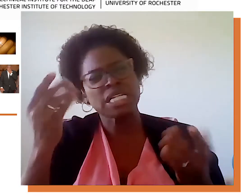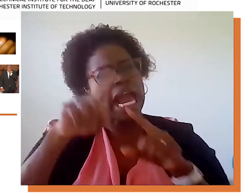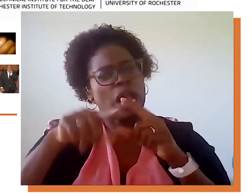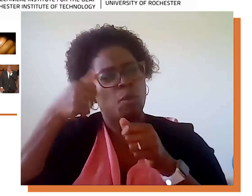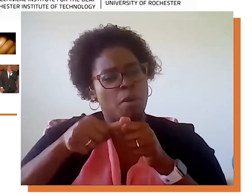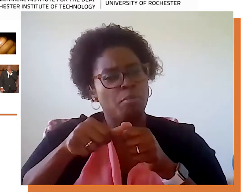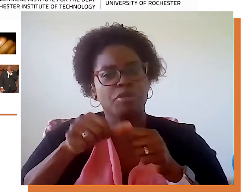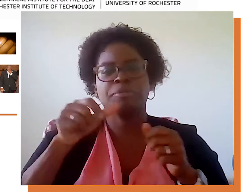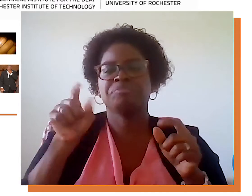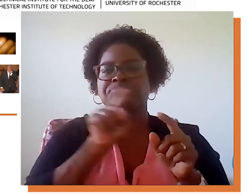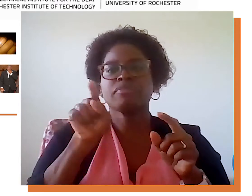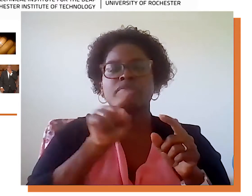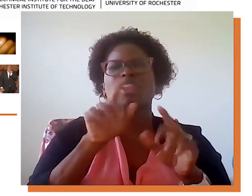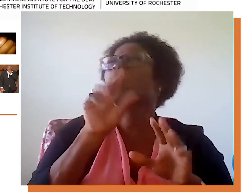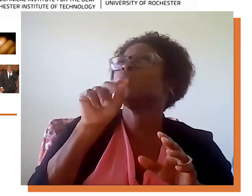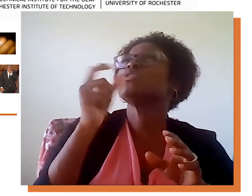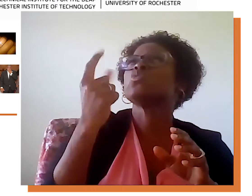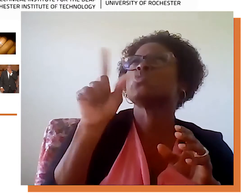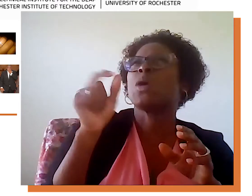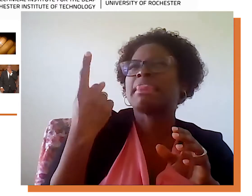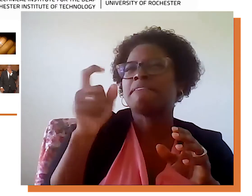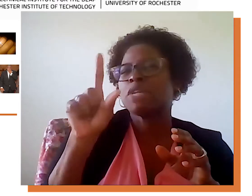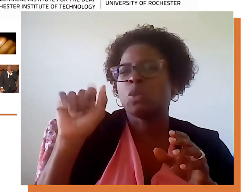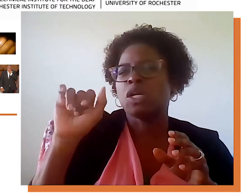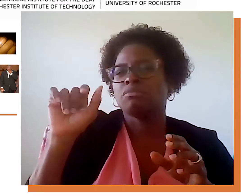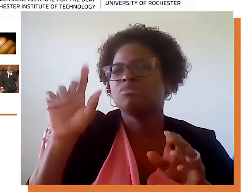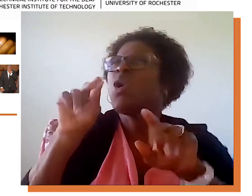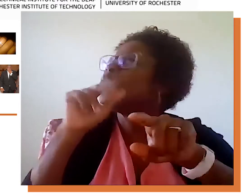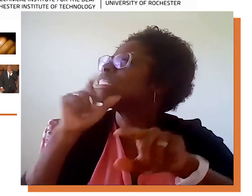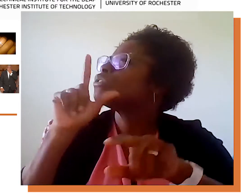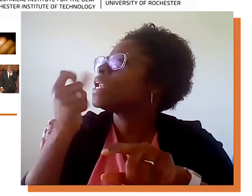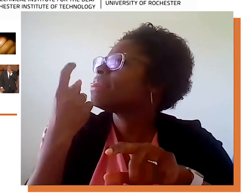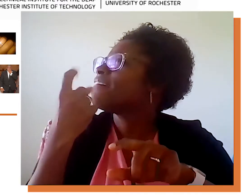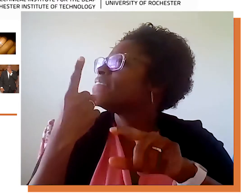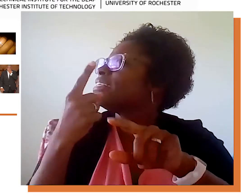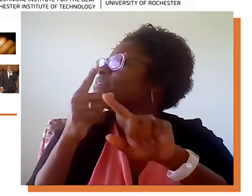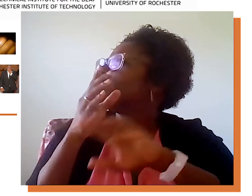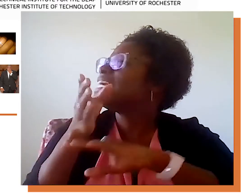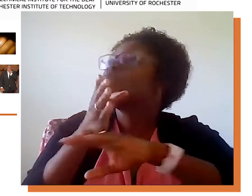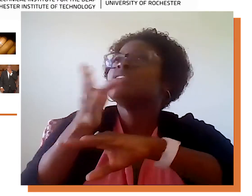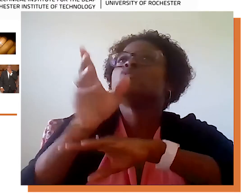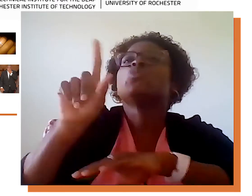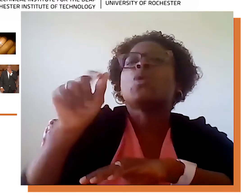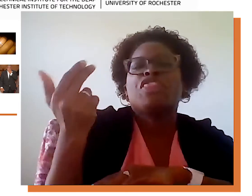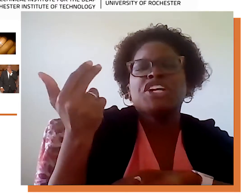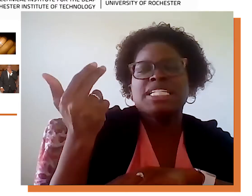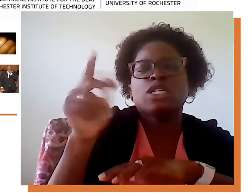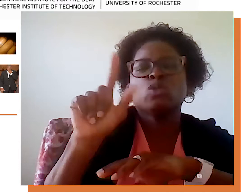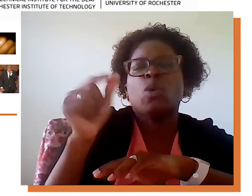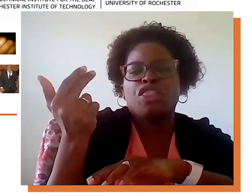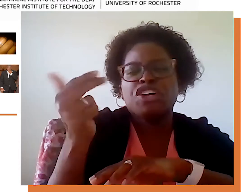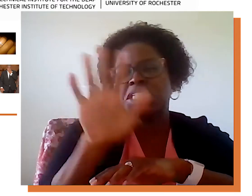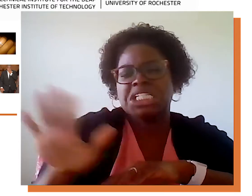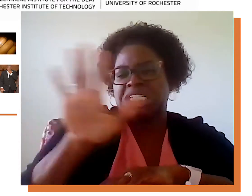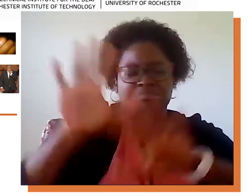maybe 2011, maybe... I think it was 20... I think it was closer to 2013.